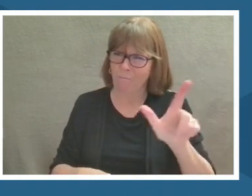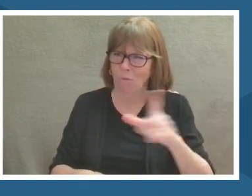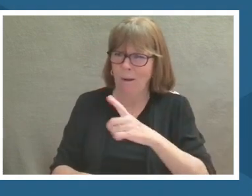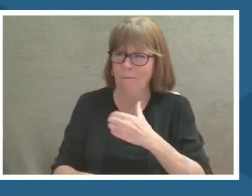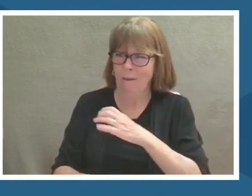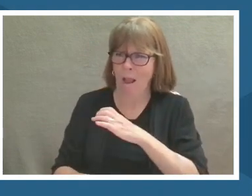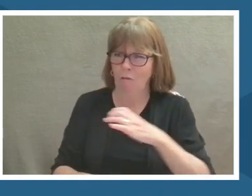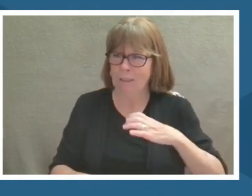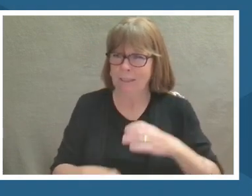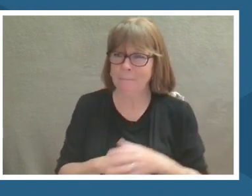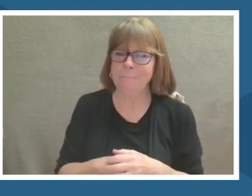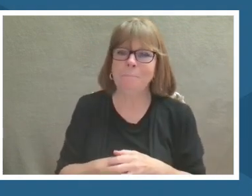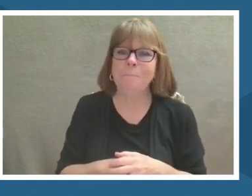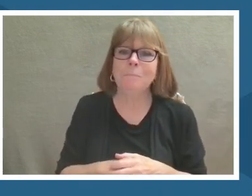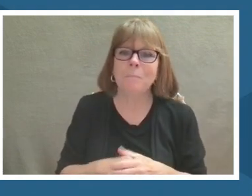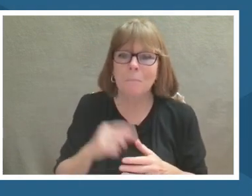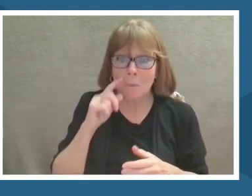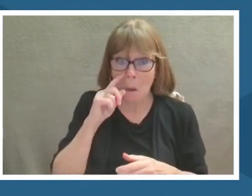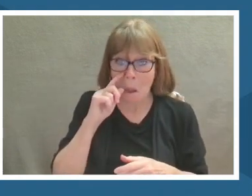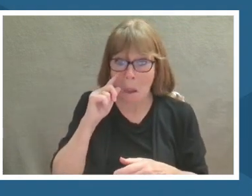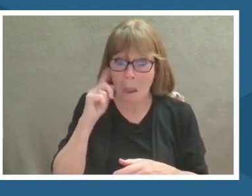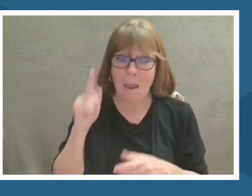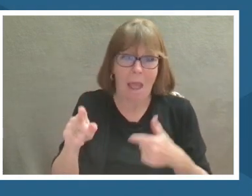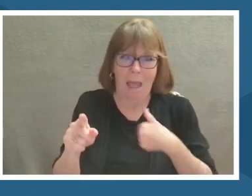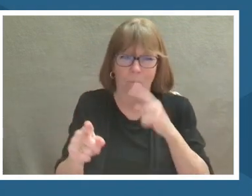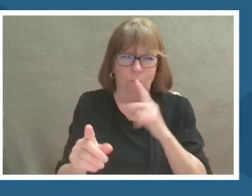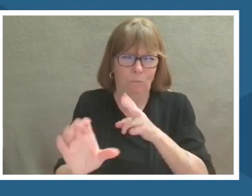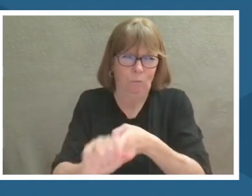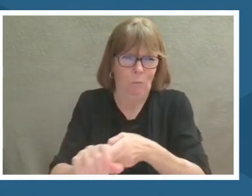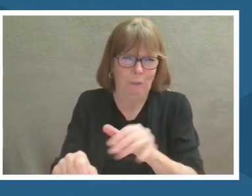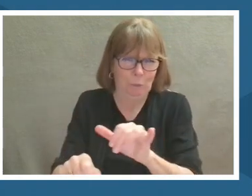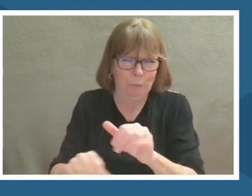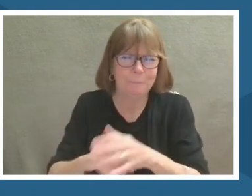i'll jump in on that one because i saw a